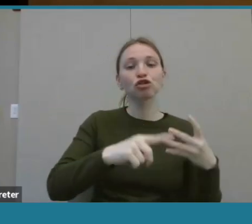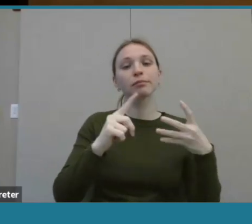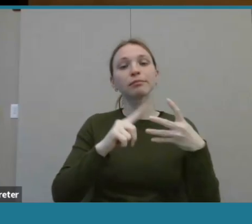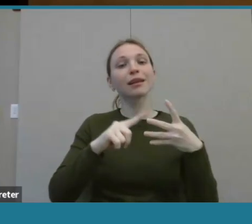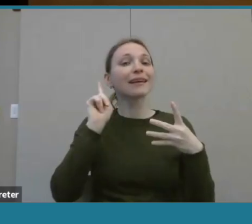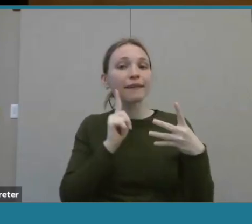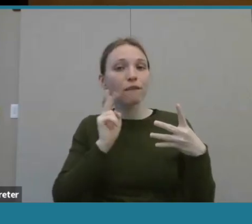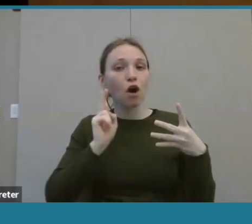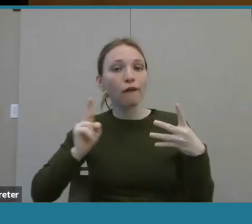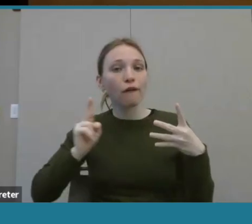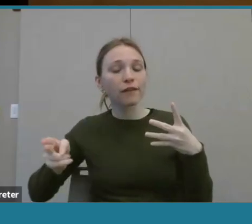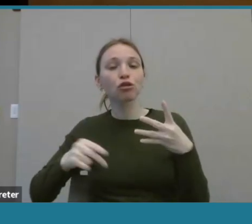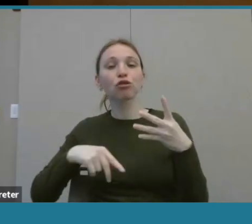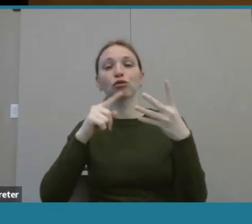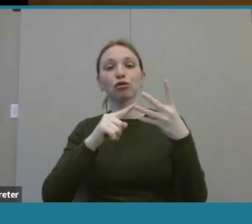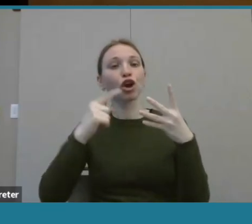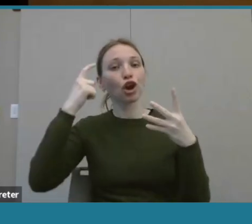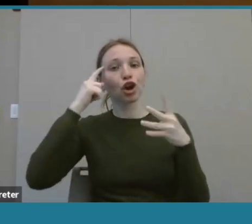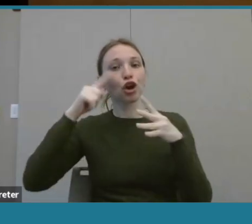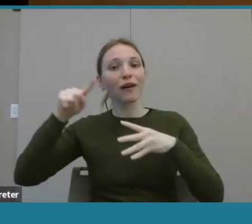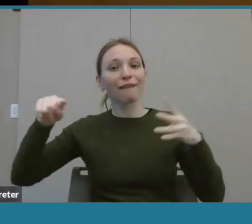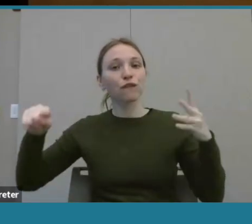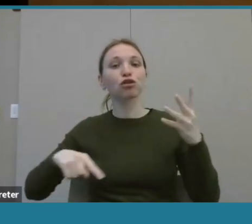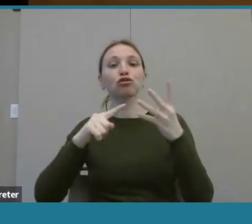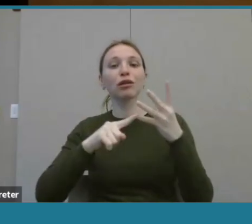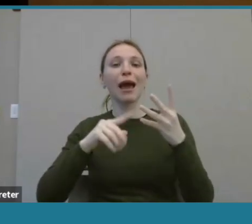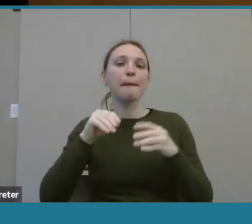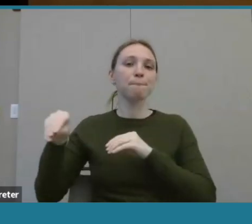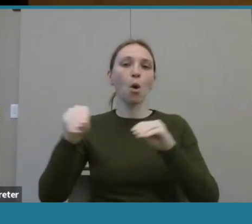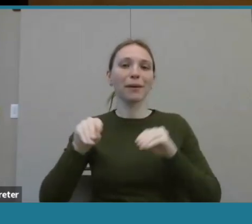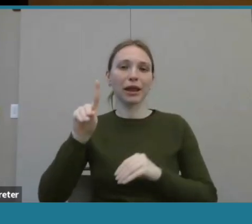community, folks who identify as neurodivergent, and people who identify with mobility disabilities.